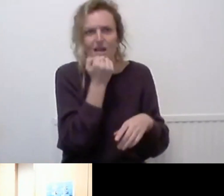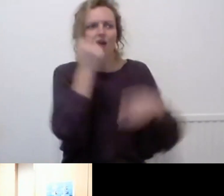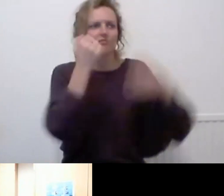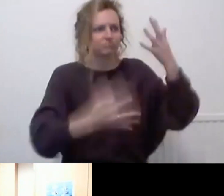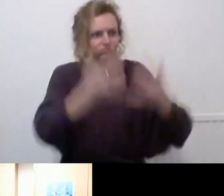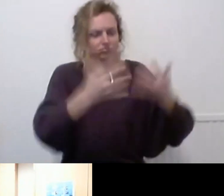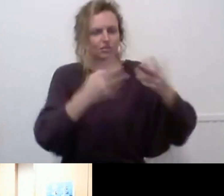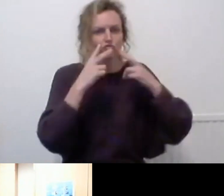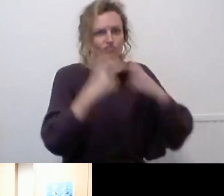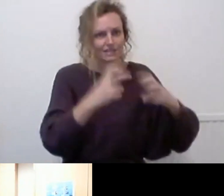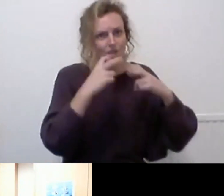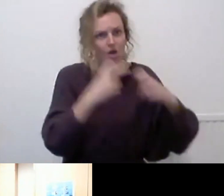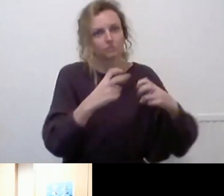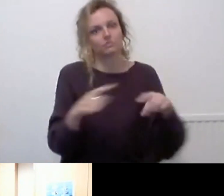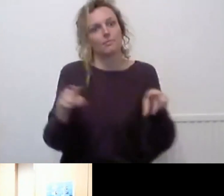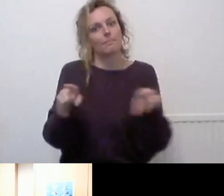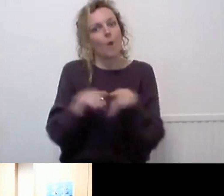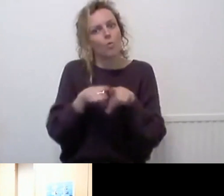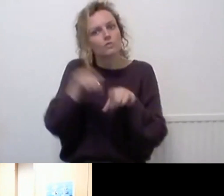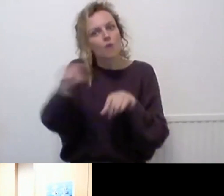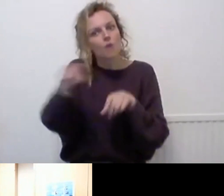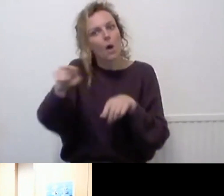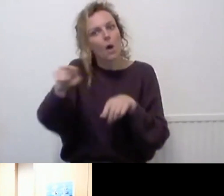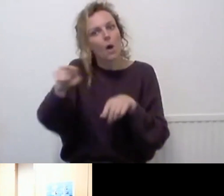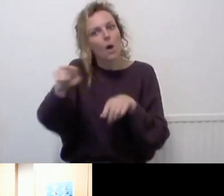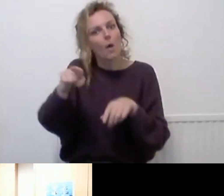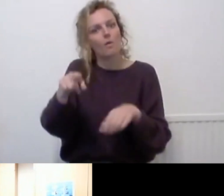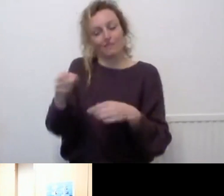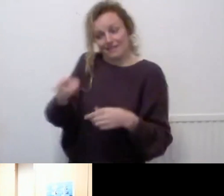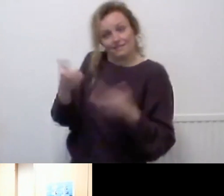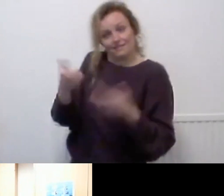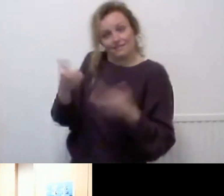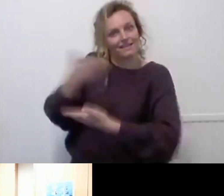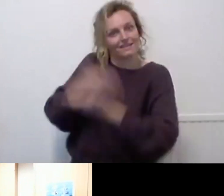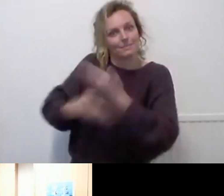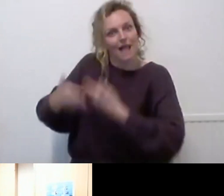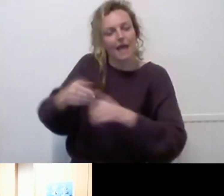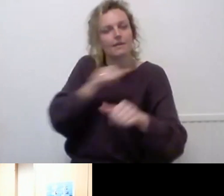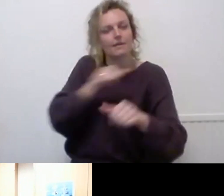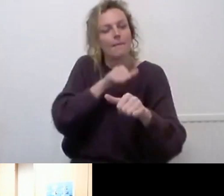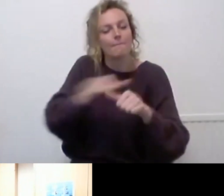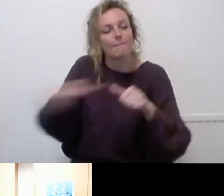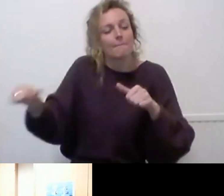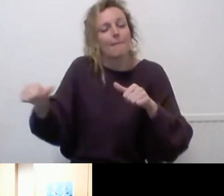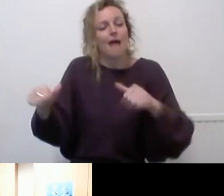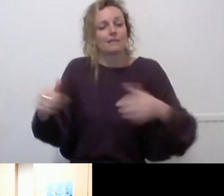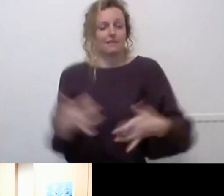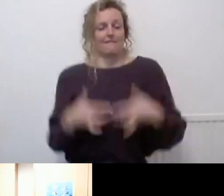is the look on the faces of the over 80s and are relieved expressions as they're rolled up